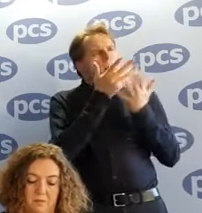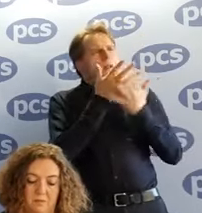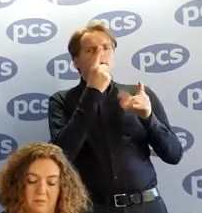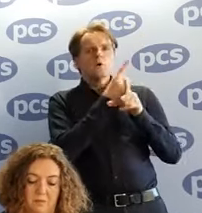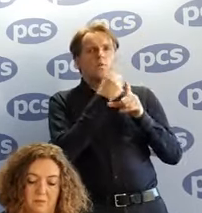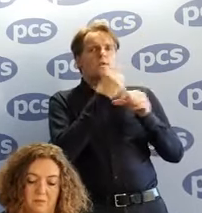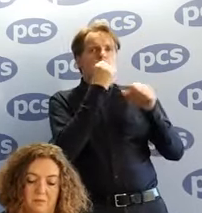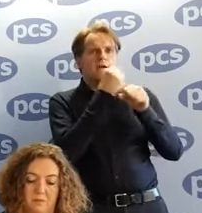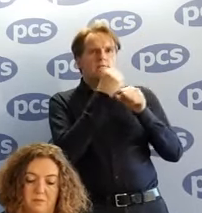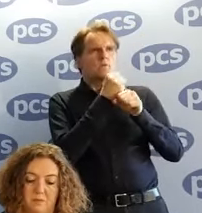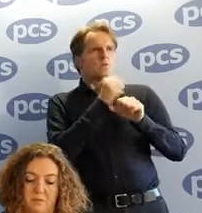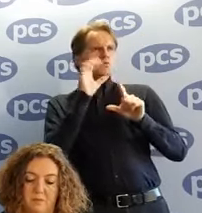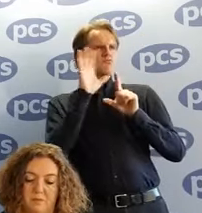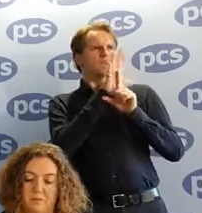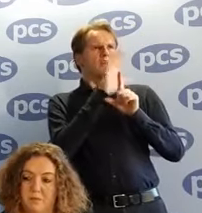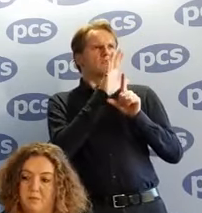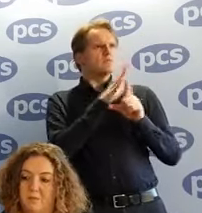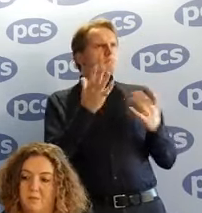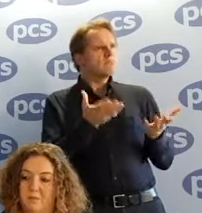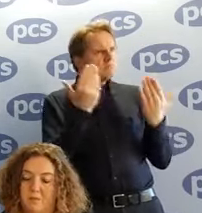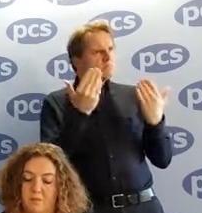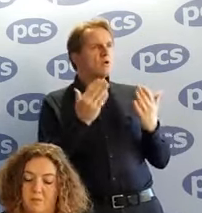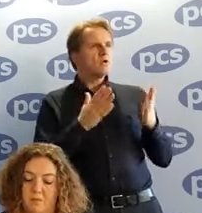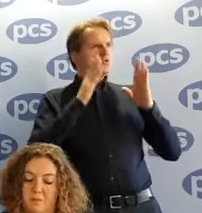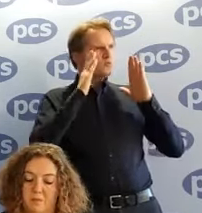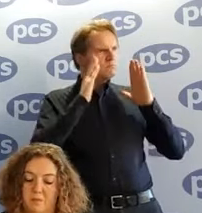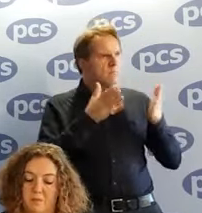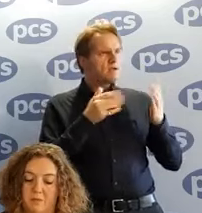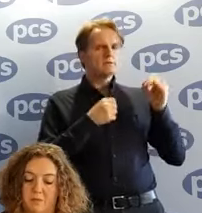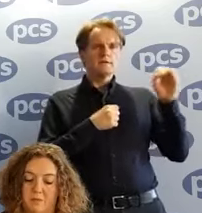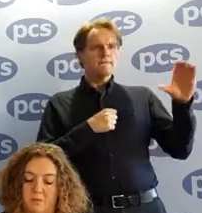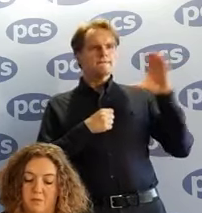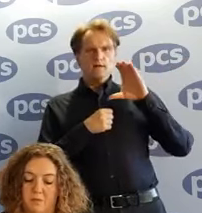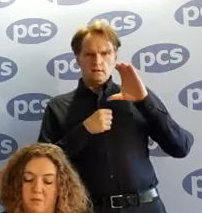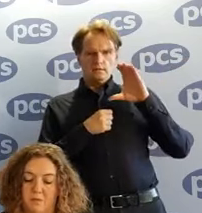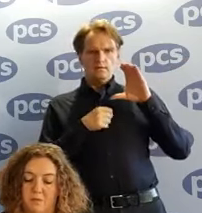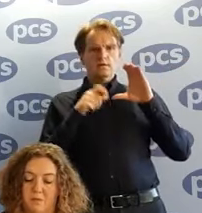the pressure to say to them you must give funding to the civil service to